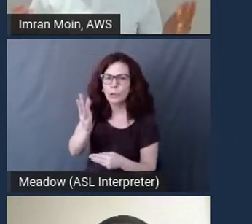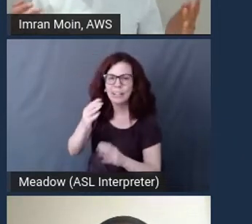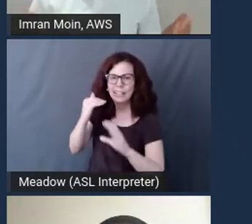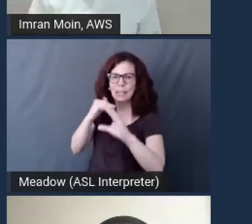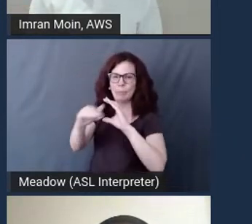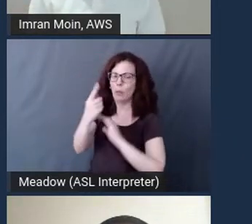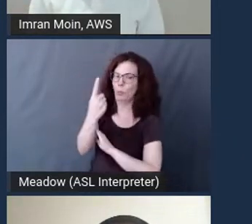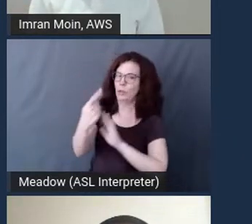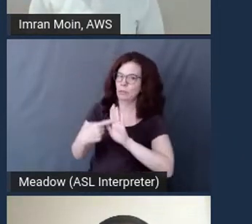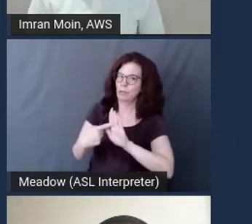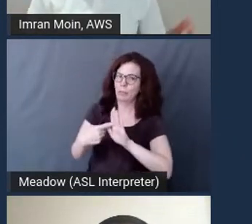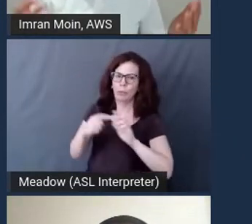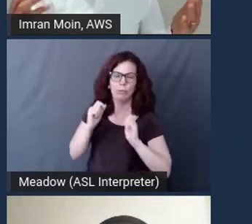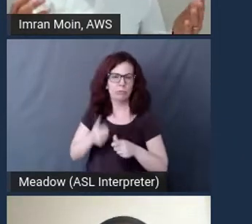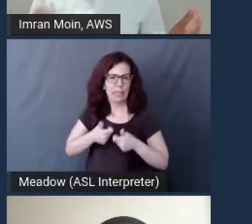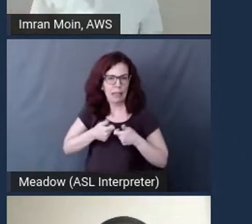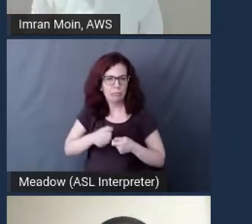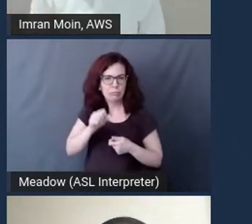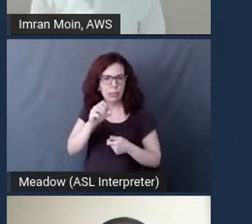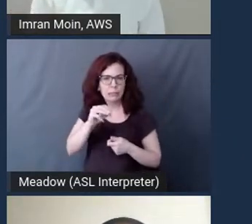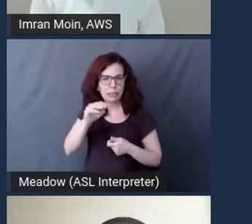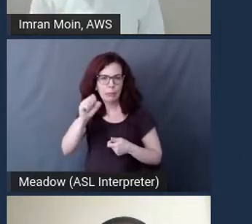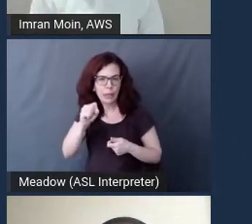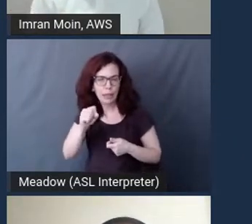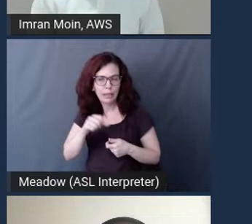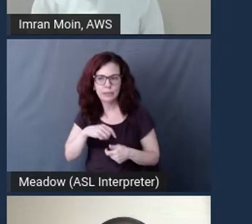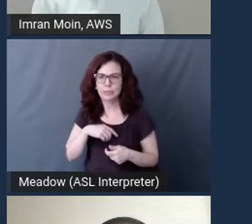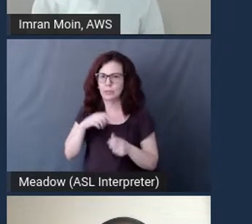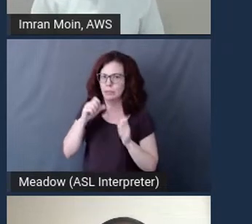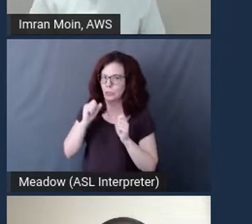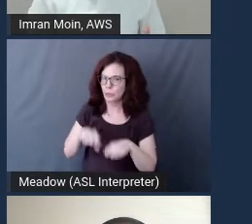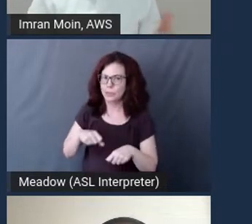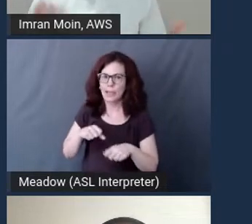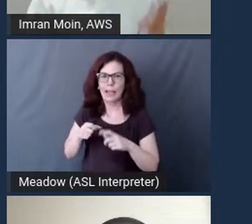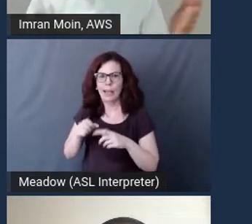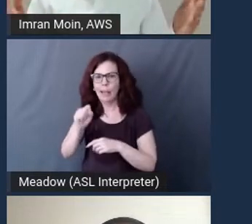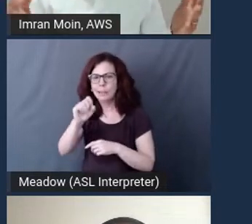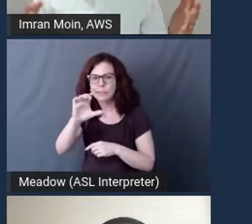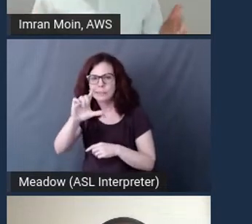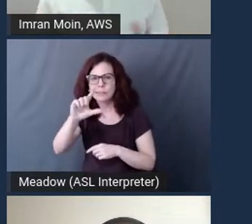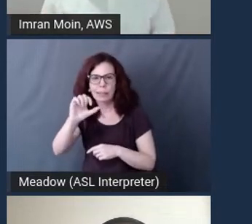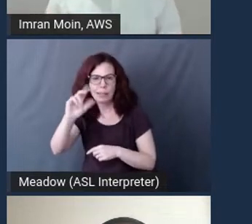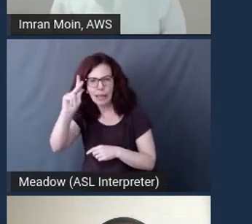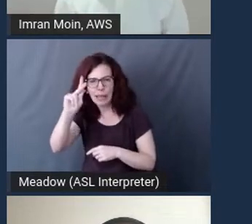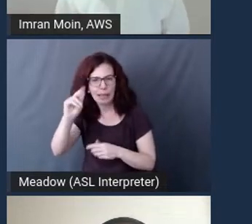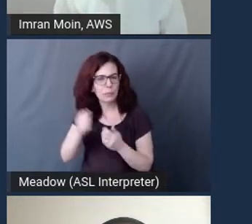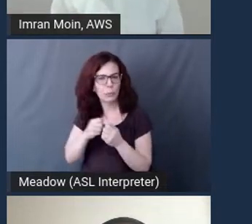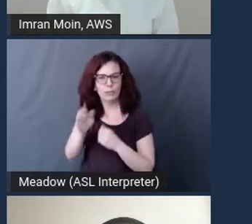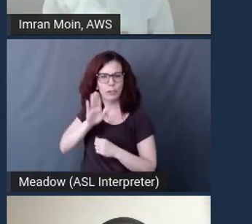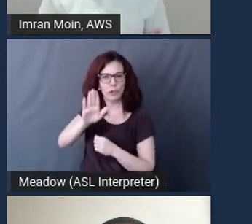You can get an SMS. You know, you can get notifications through Slack or whatever your workflow might be.